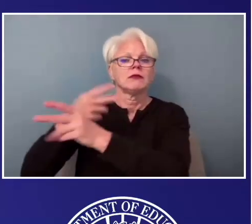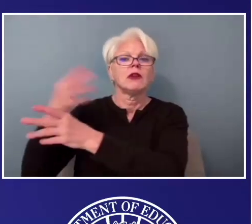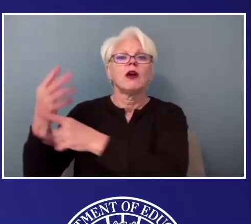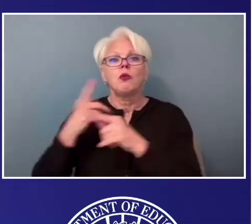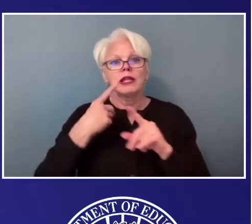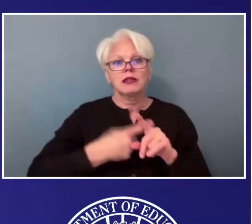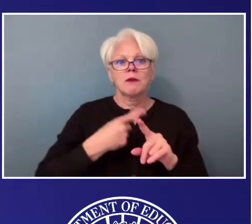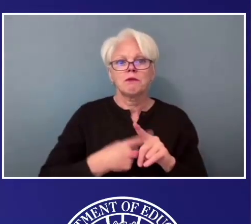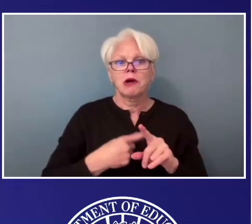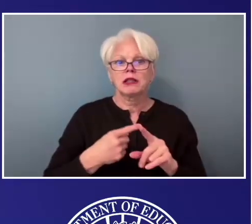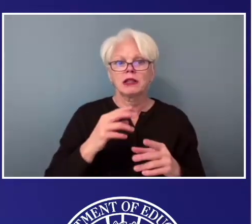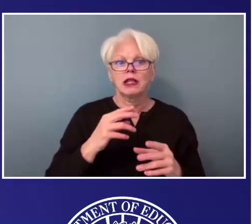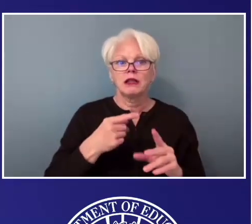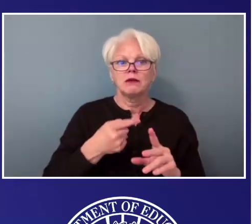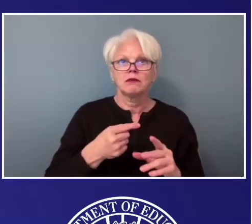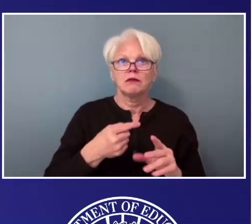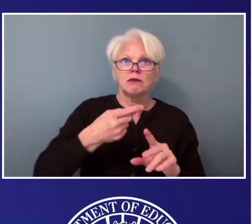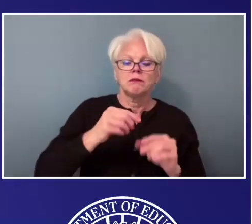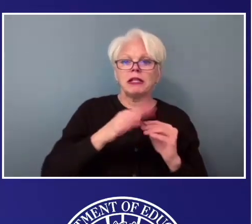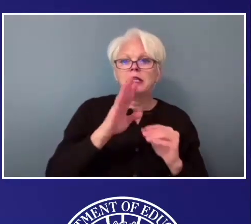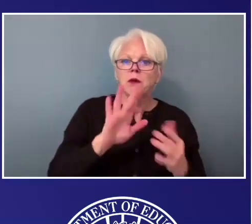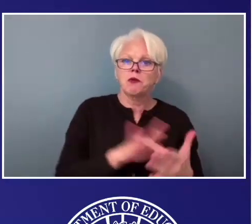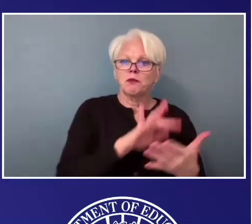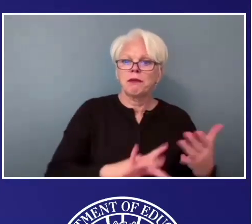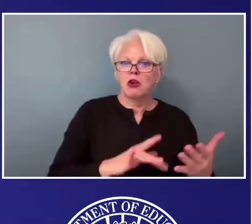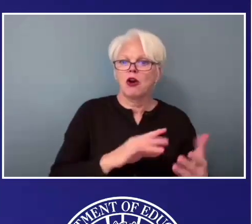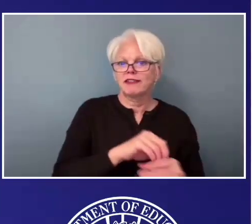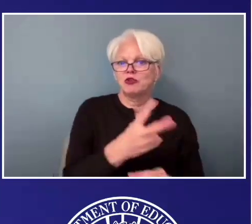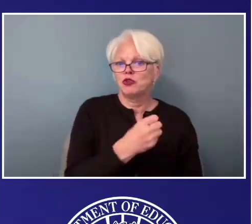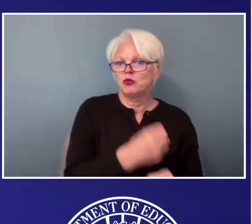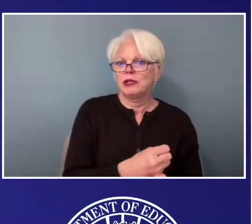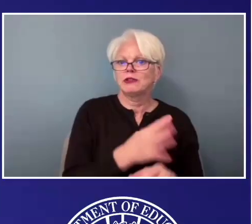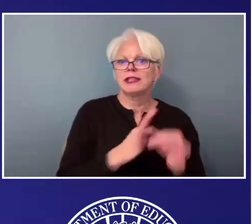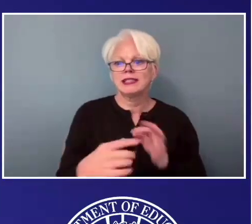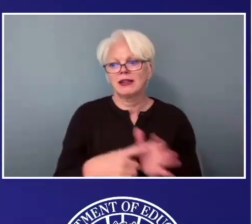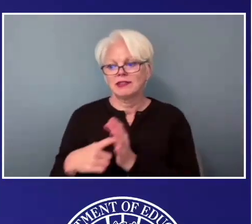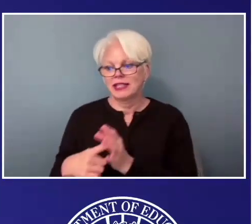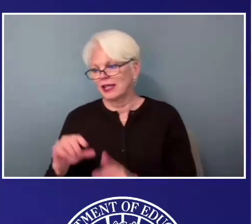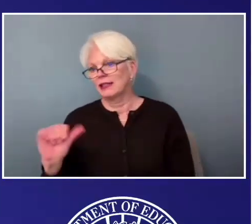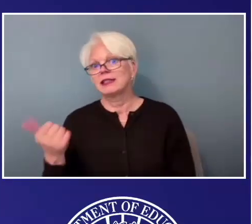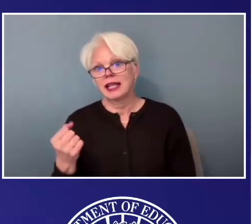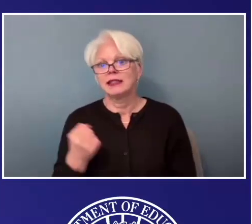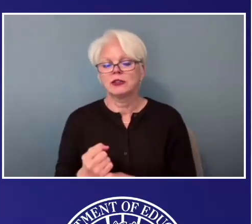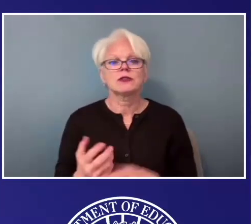done paying your loan off within two years as opposed to taking nearly ten. And this is particularly the case with higher interest rates. The higher the